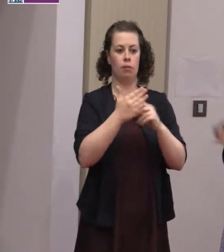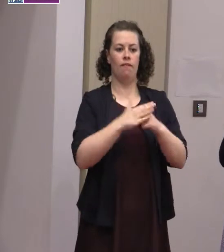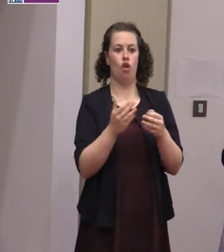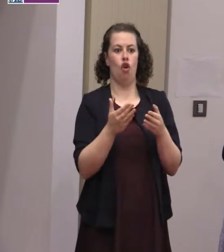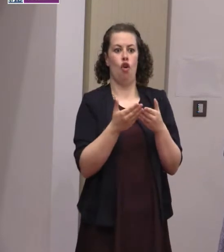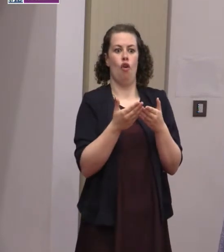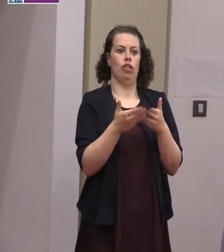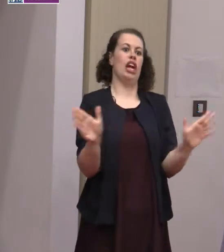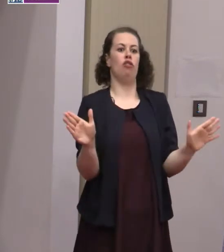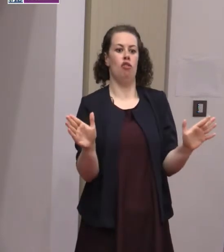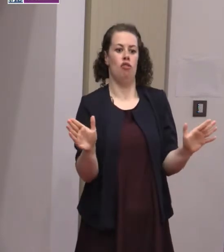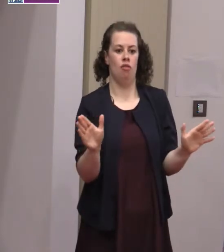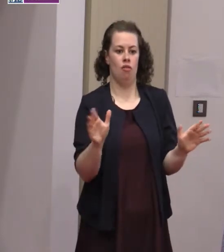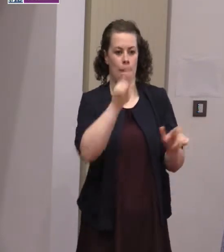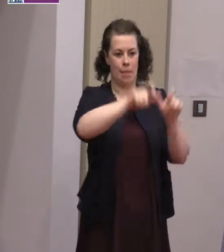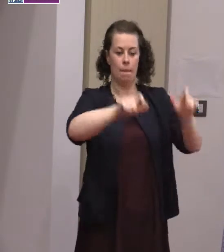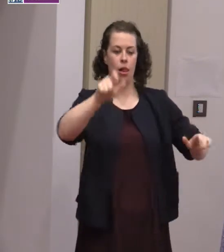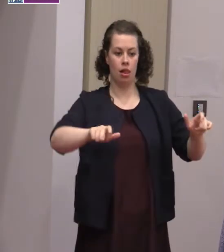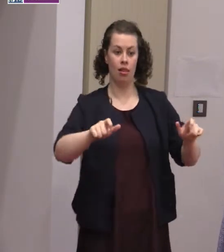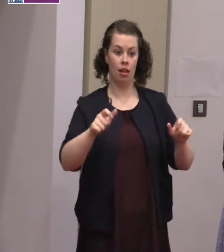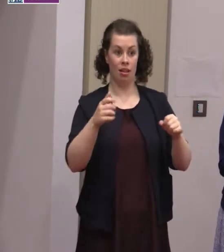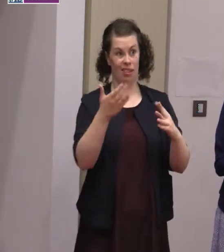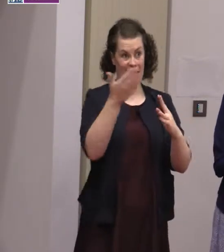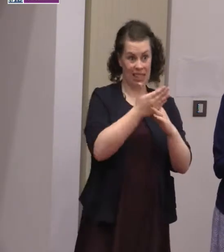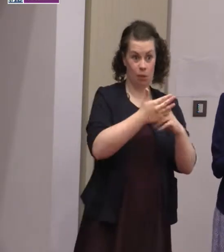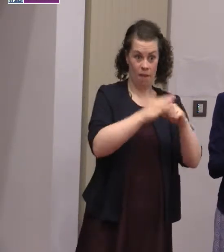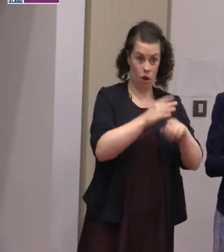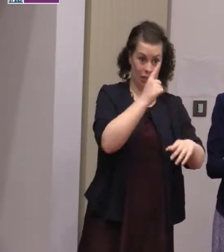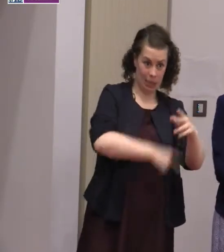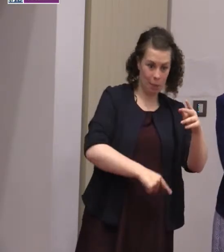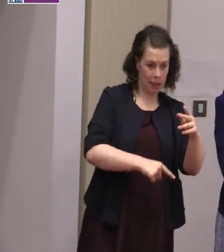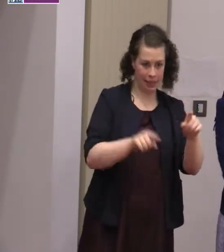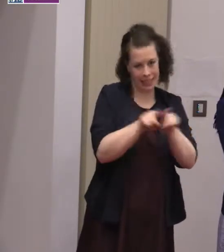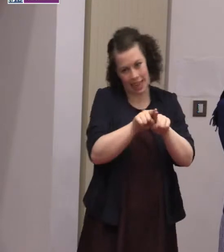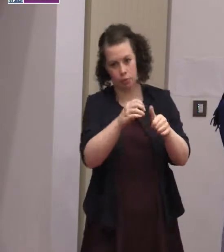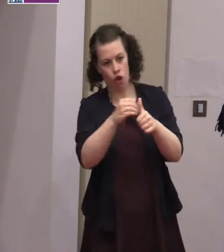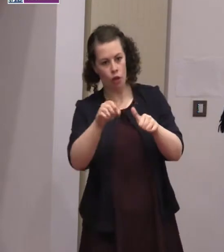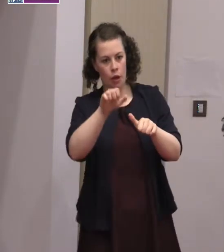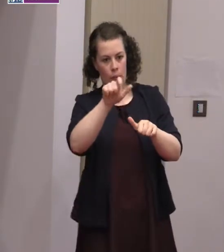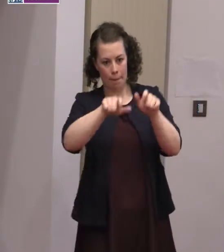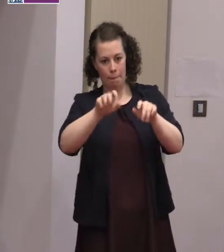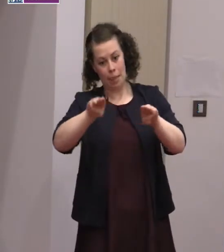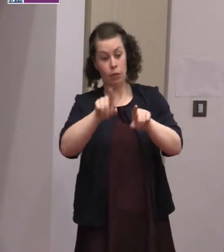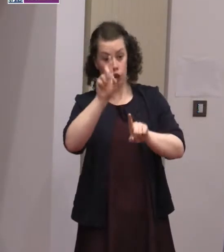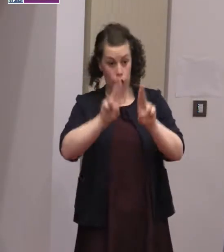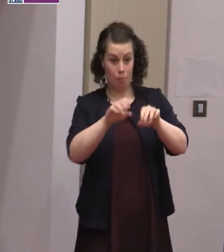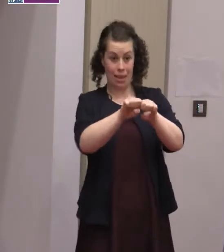also being accessible to people with disabilities on an equal basis with others, it is clear where the gaps are.